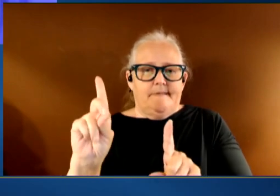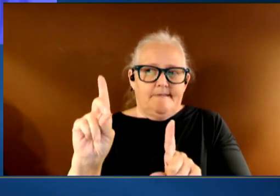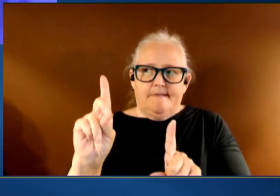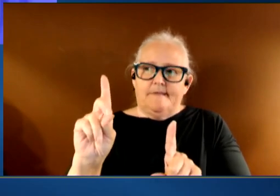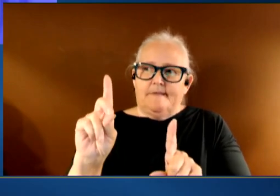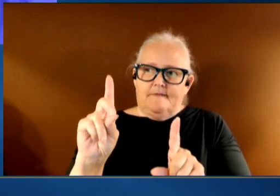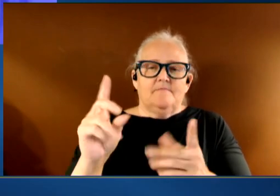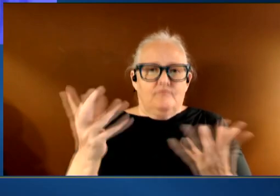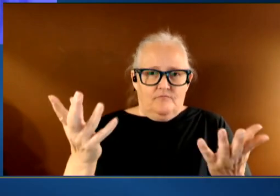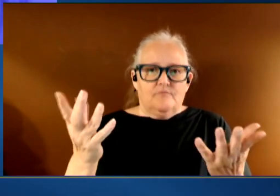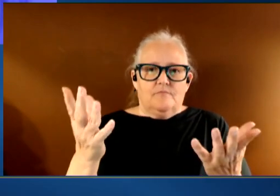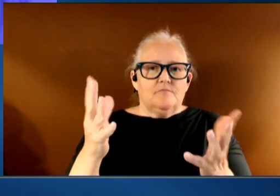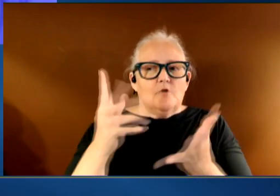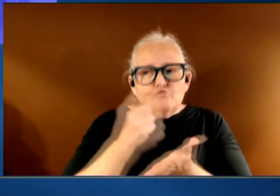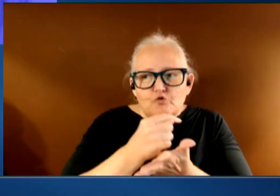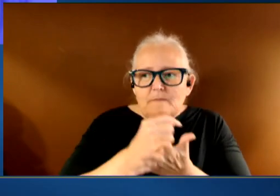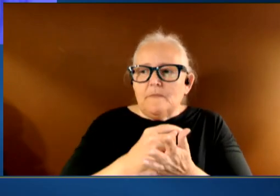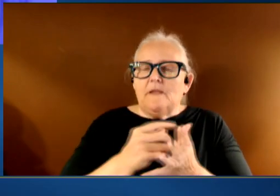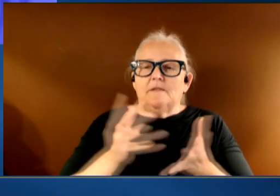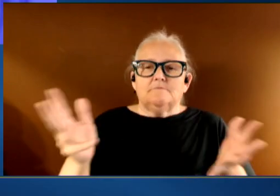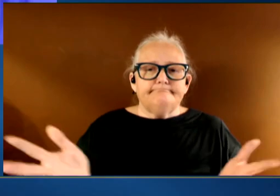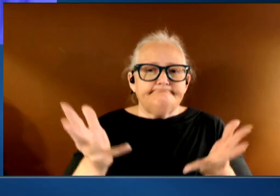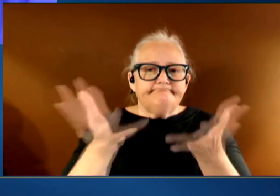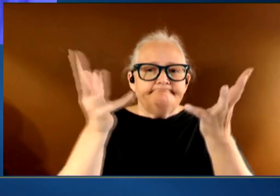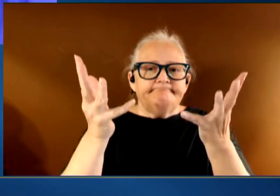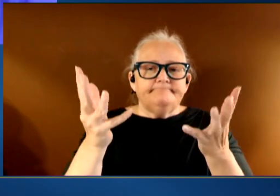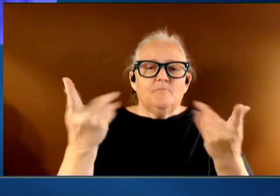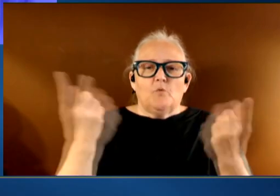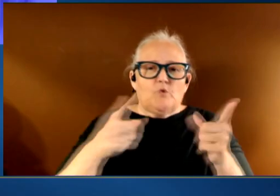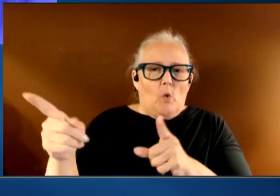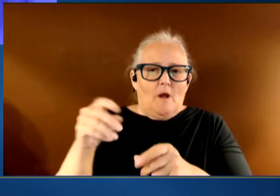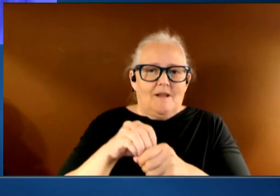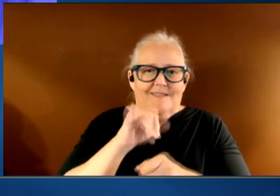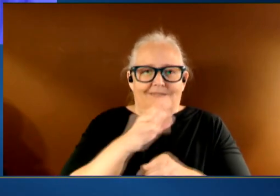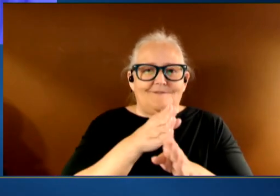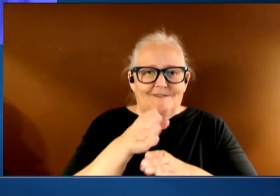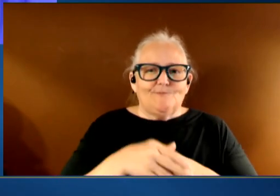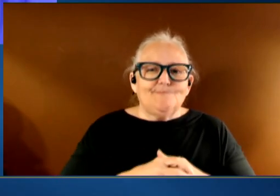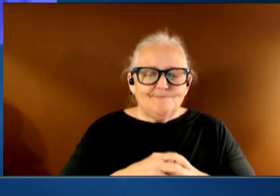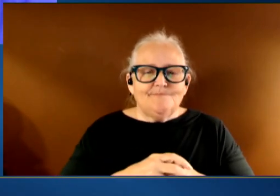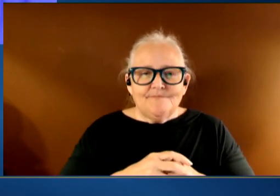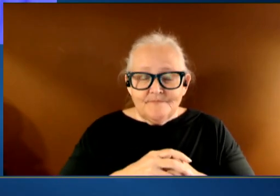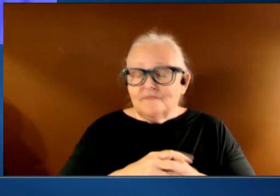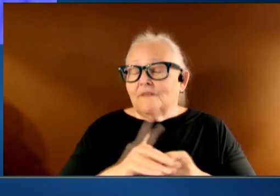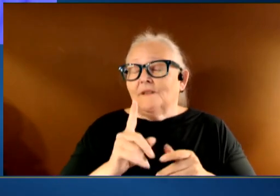treatments and advancements in that space. It is an absolute pleasure to welcome all attendees,